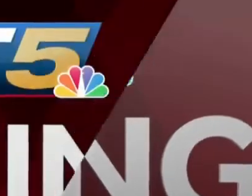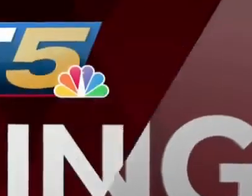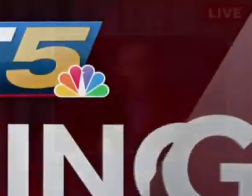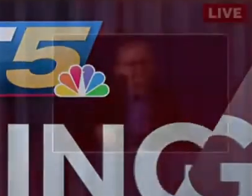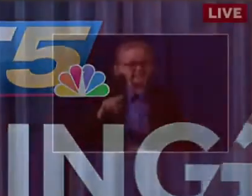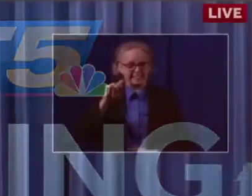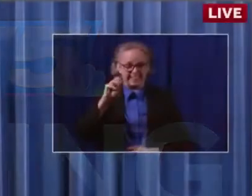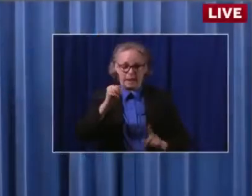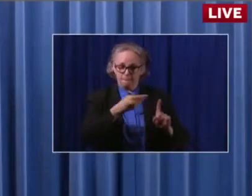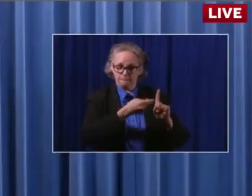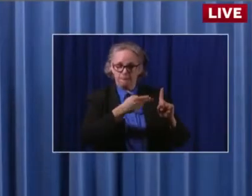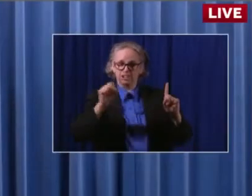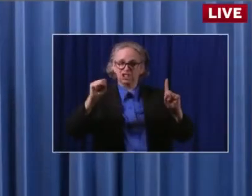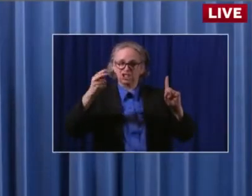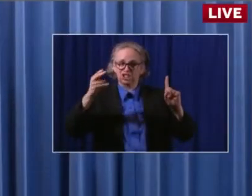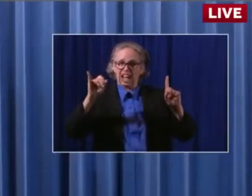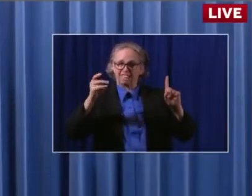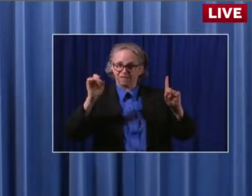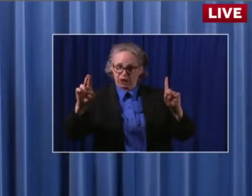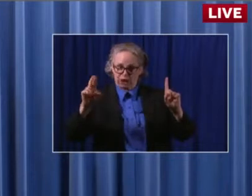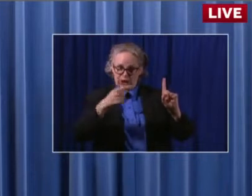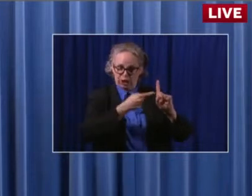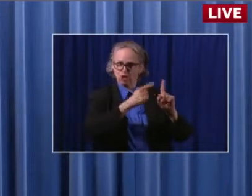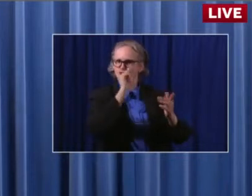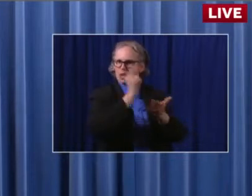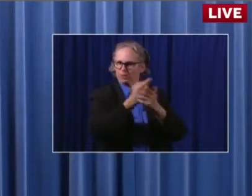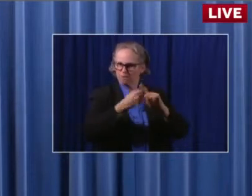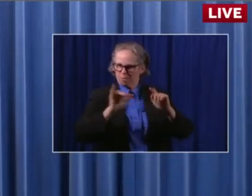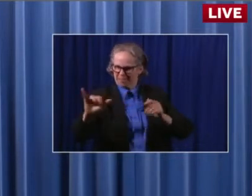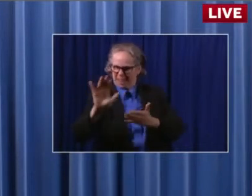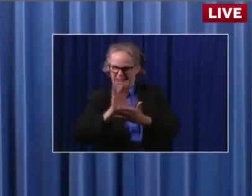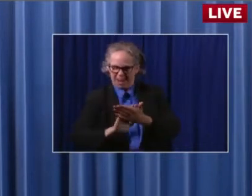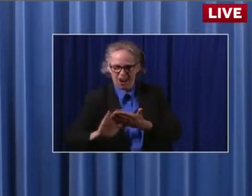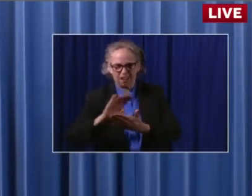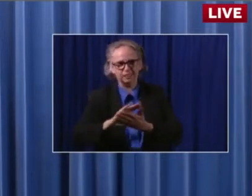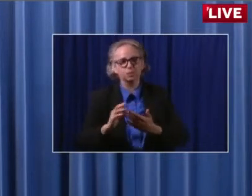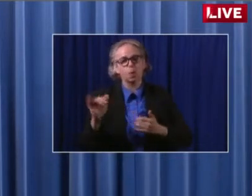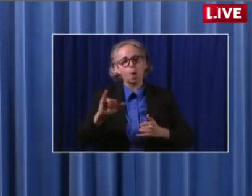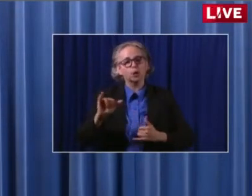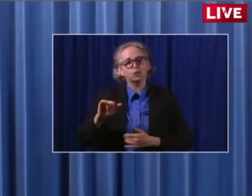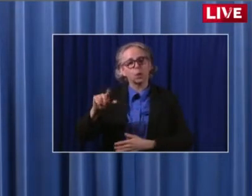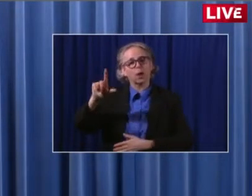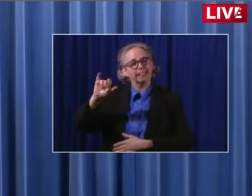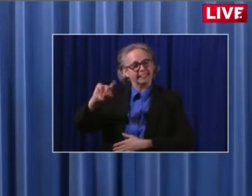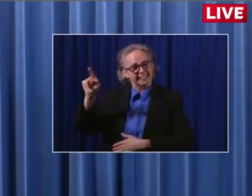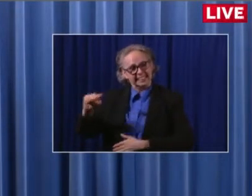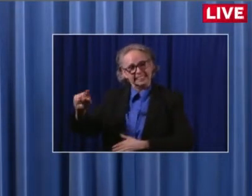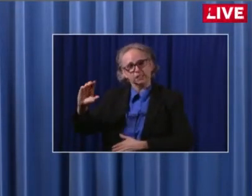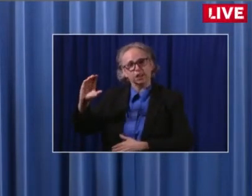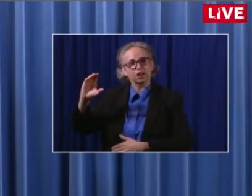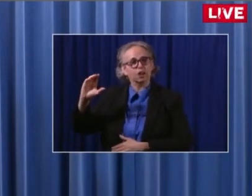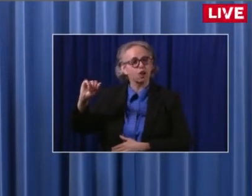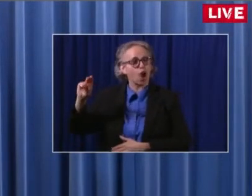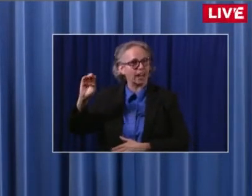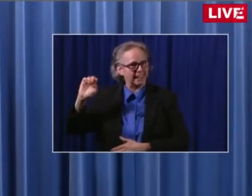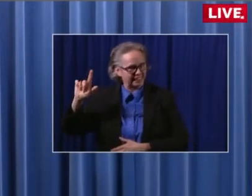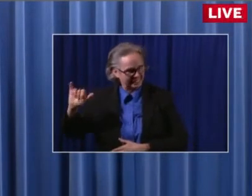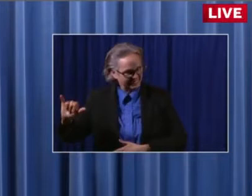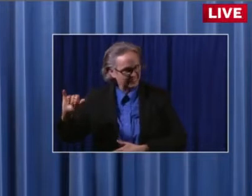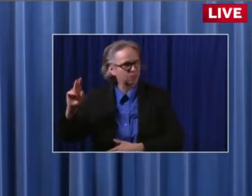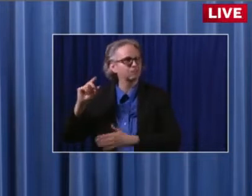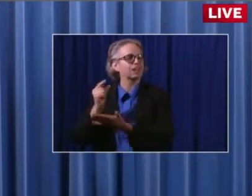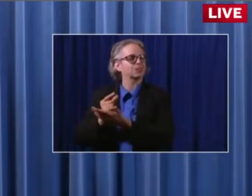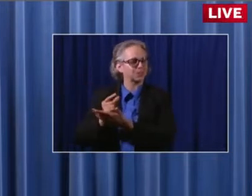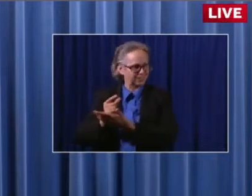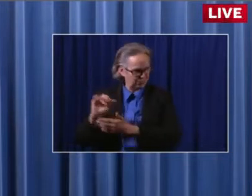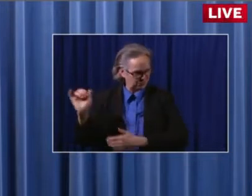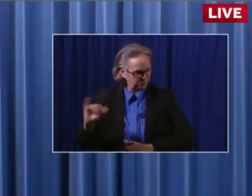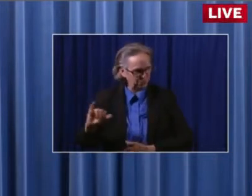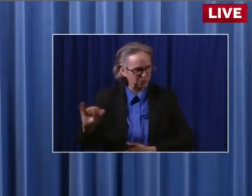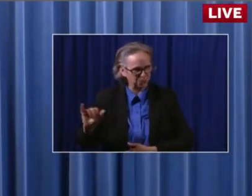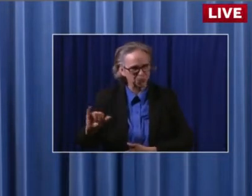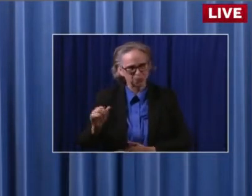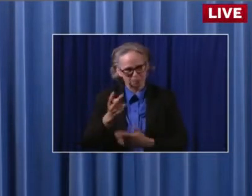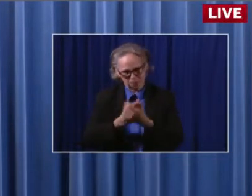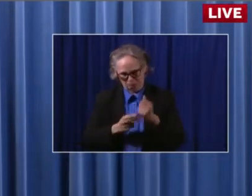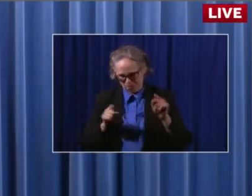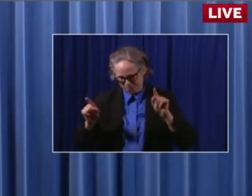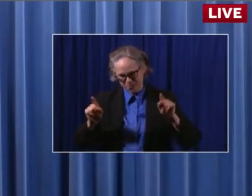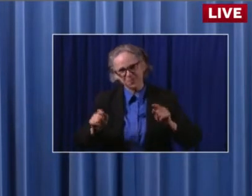ONCE AGAIN OHIO GOVERNOR MIKE DEWINE’S CORONAVIRUS PRESS CONFERENCE.